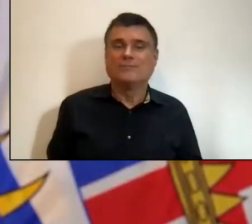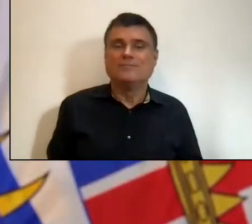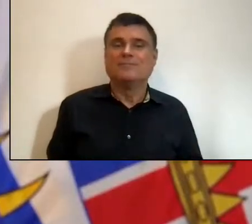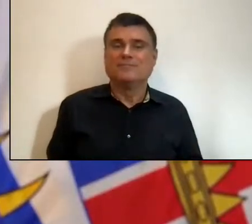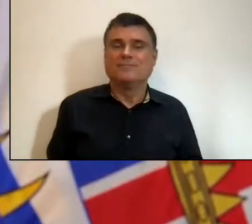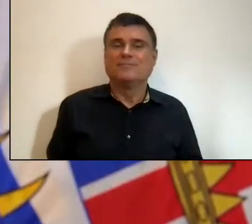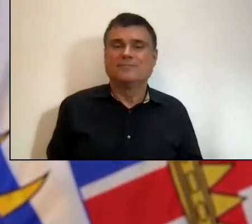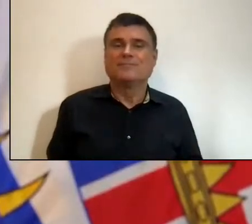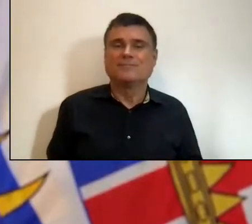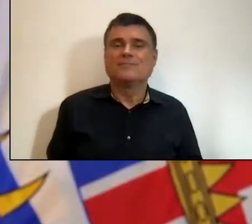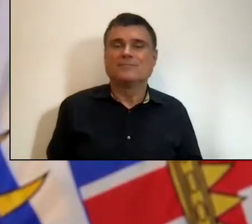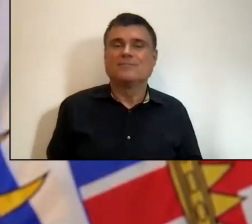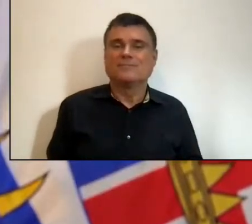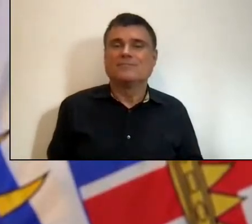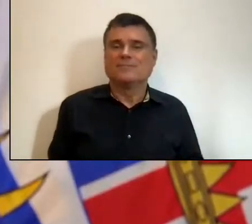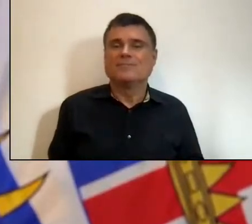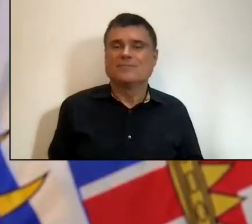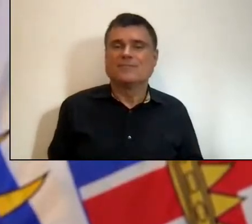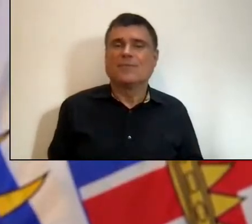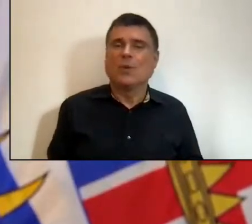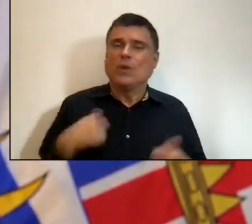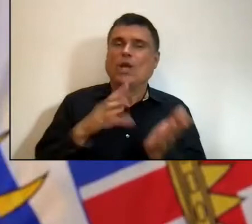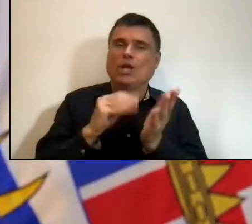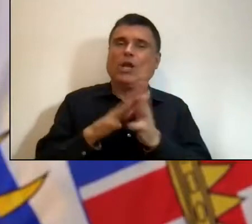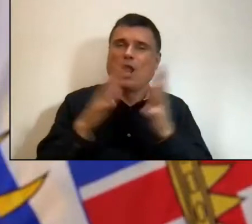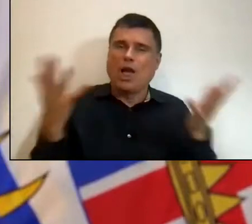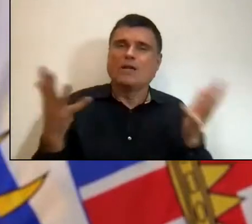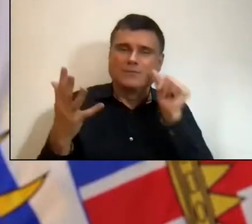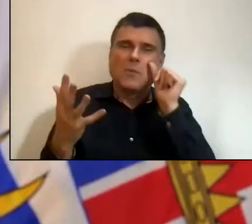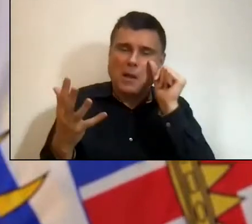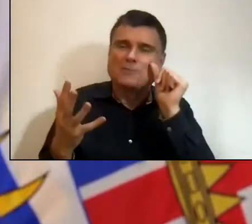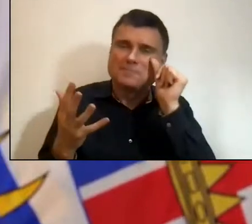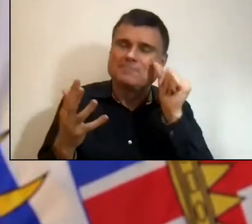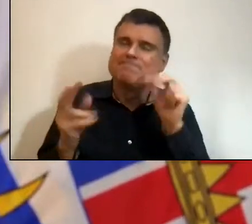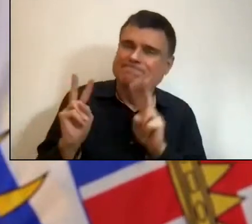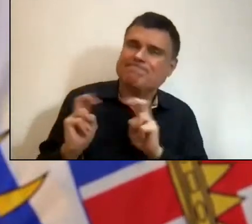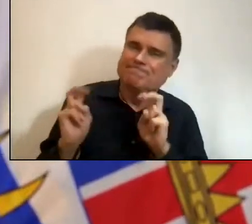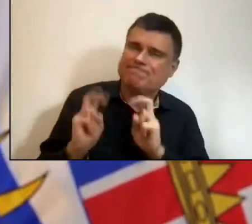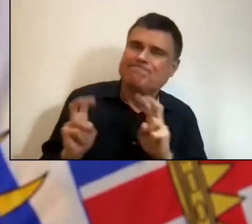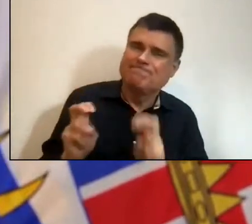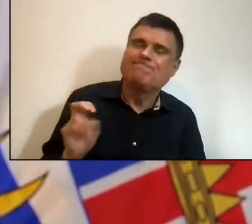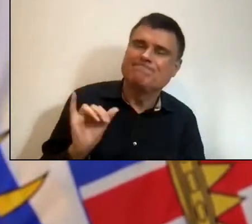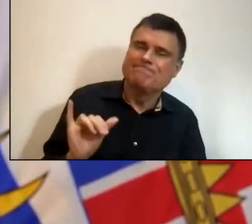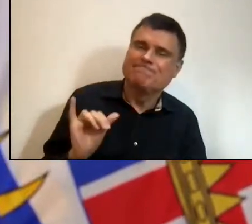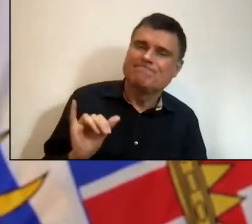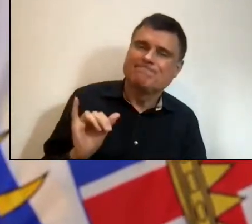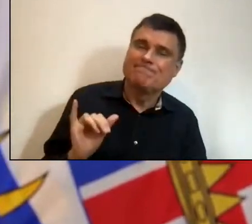Things have changed and we have to change, too. Change is stressful.